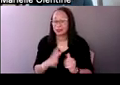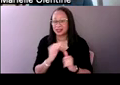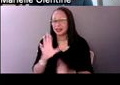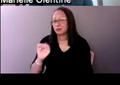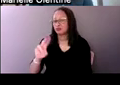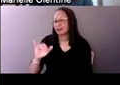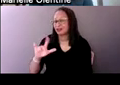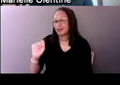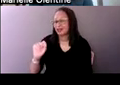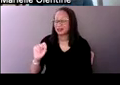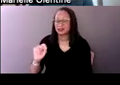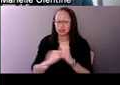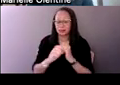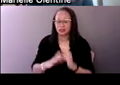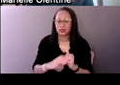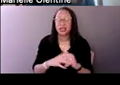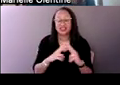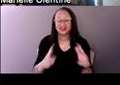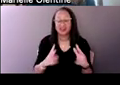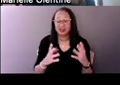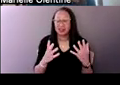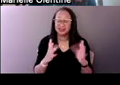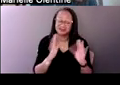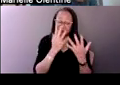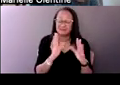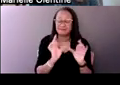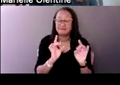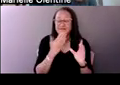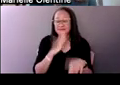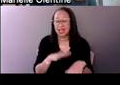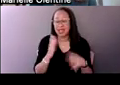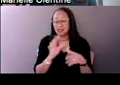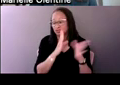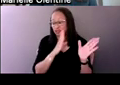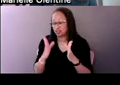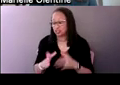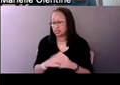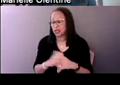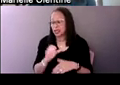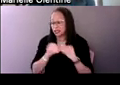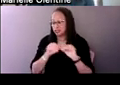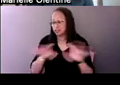build relationships with. I think they get really excited to know the story behind the team, as well as